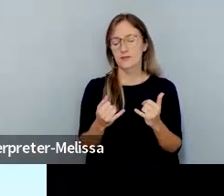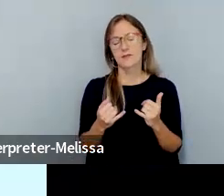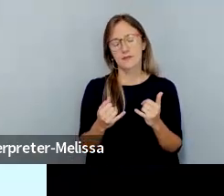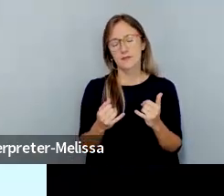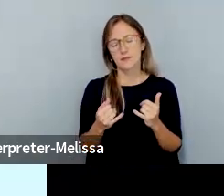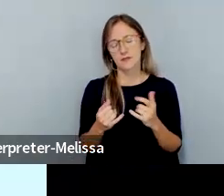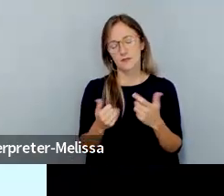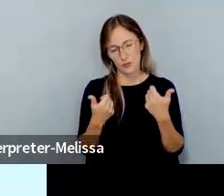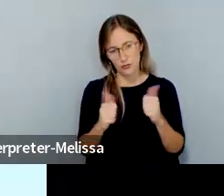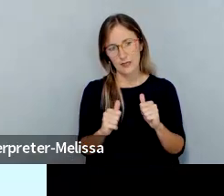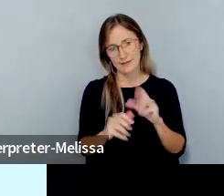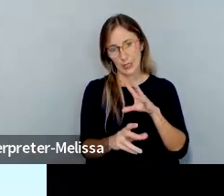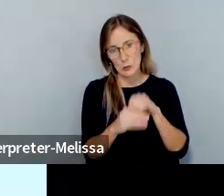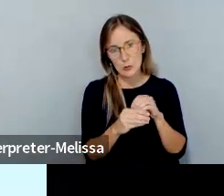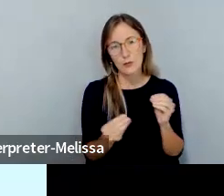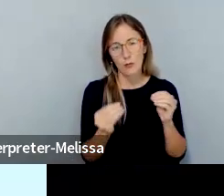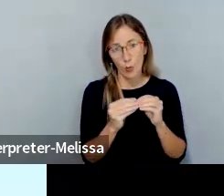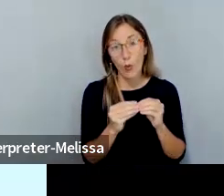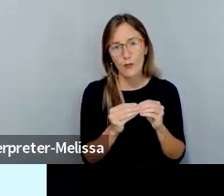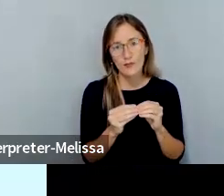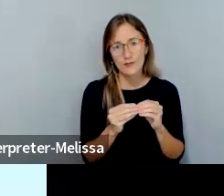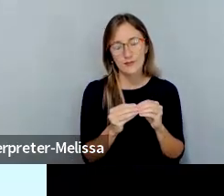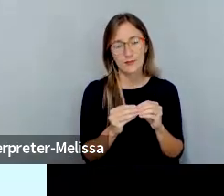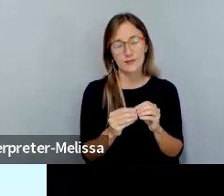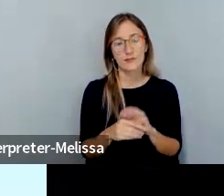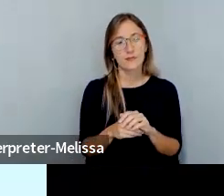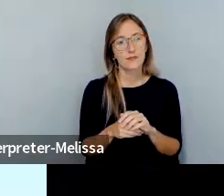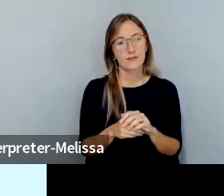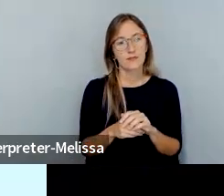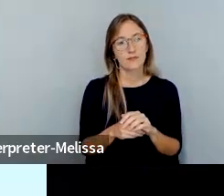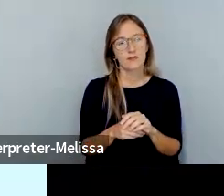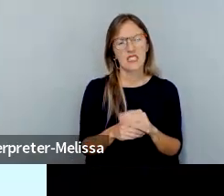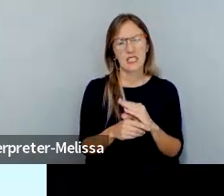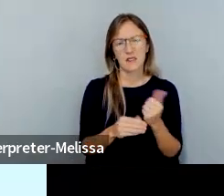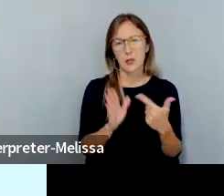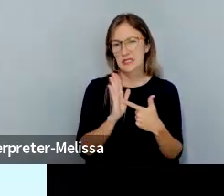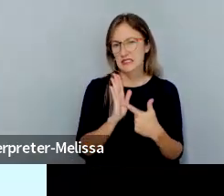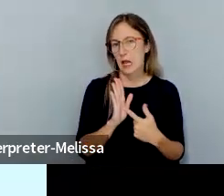in this community. There are more people today they are working very hard